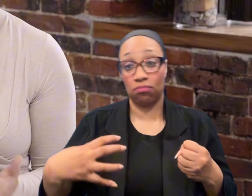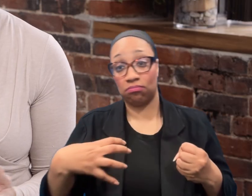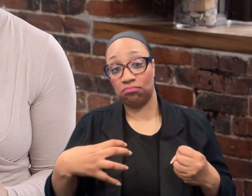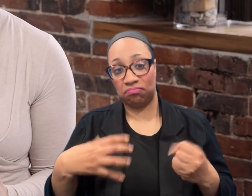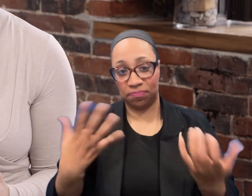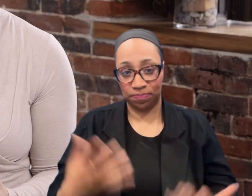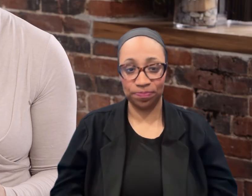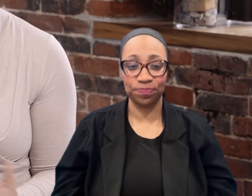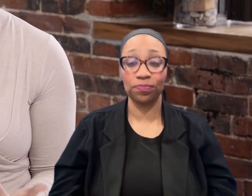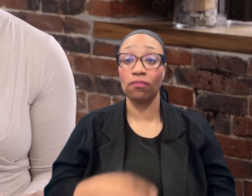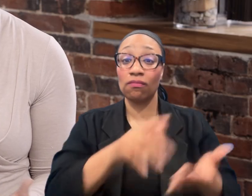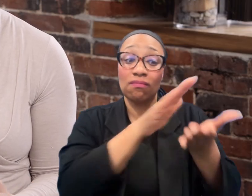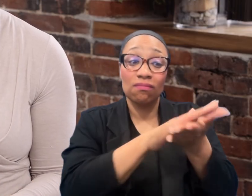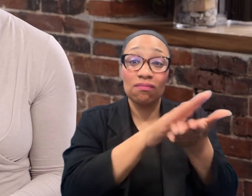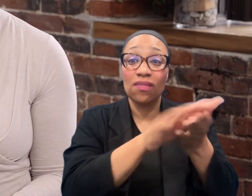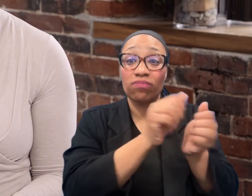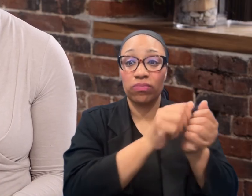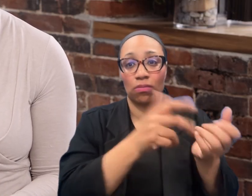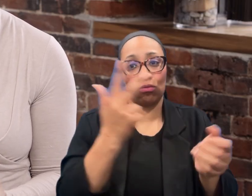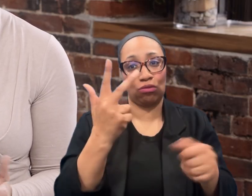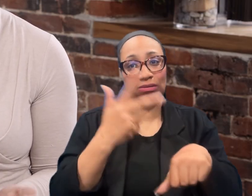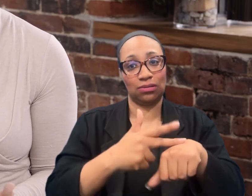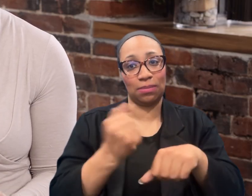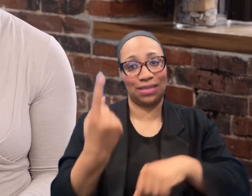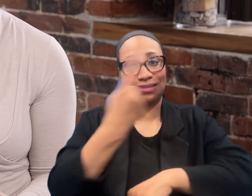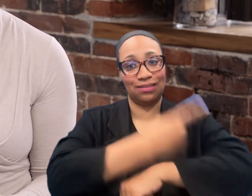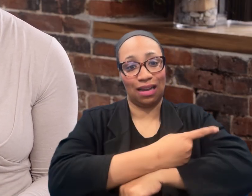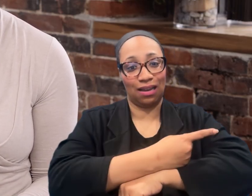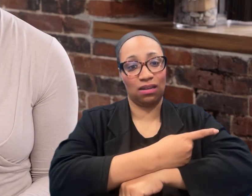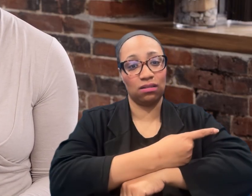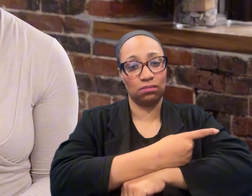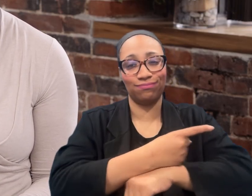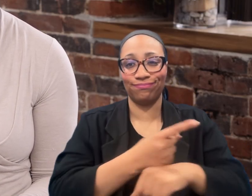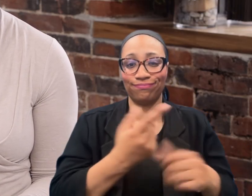And then also sanitizing at least once a day. That's especially important for any babies that